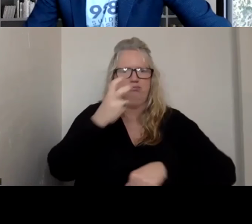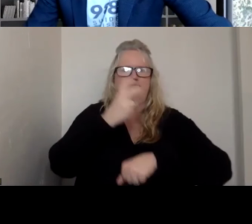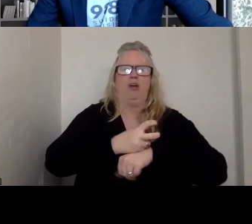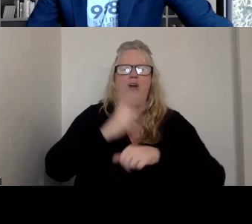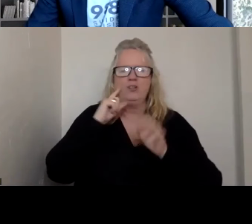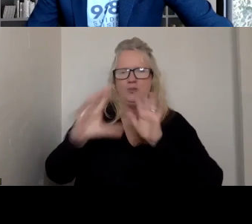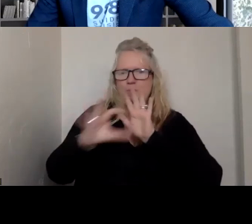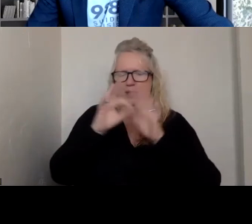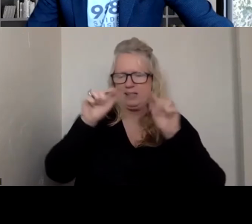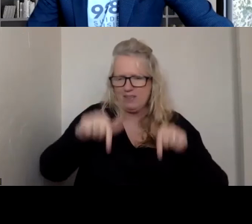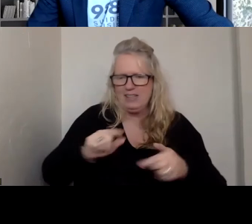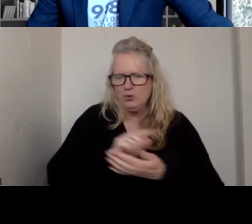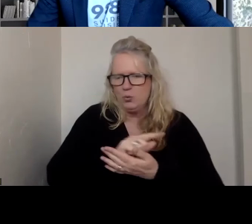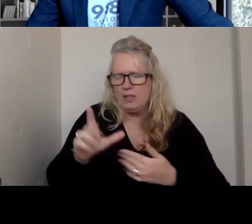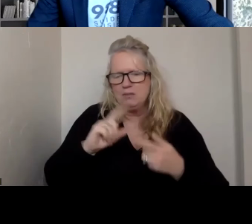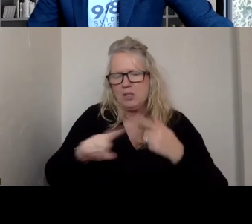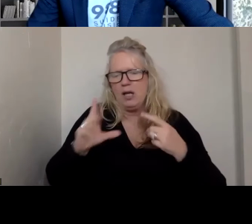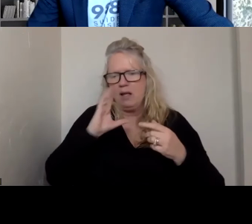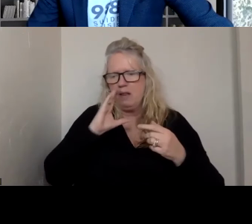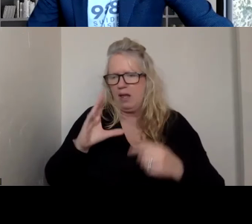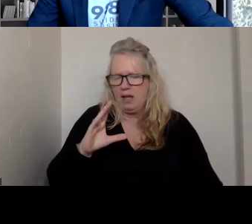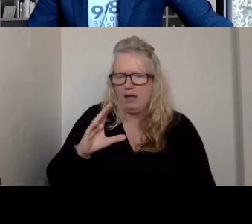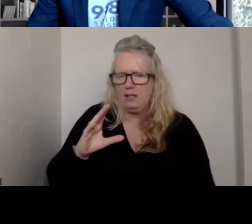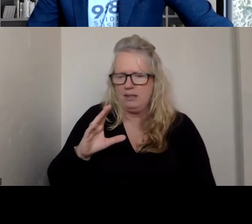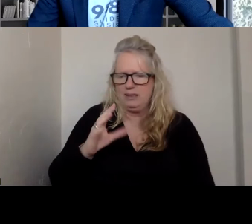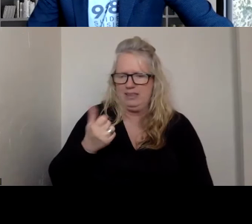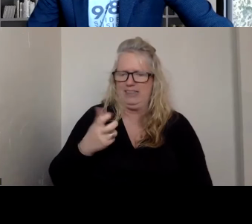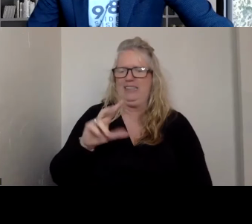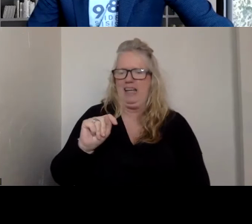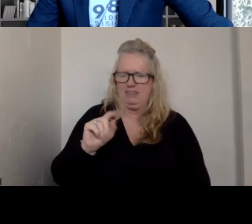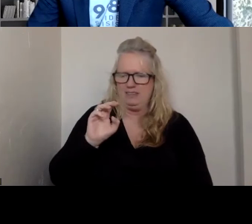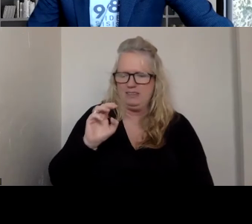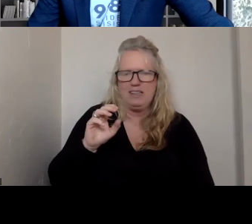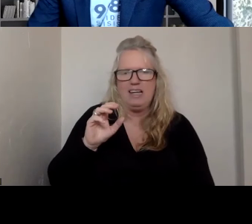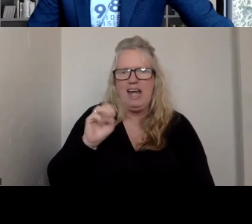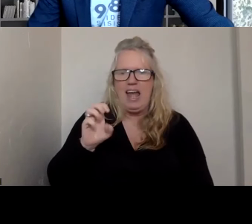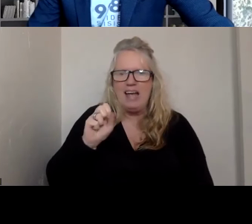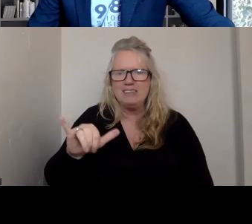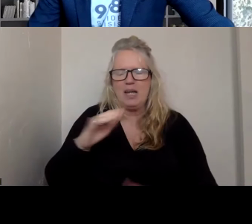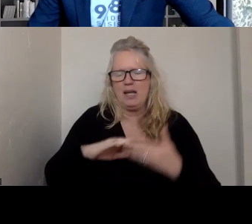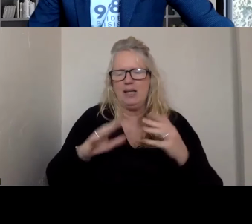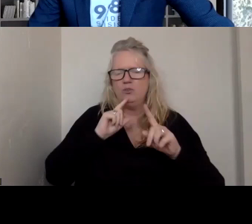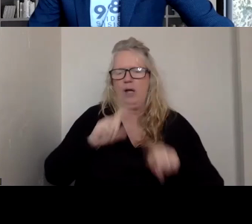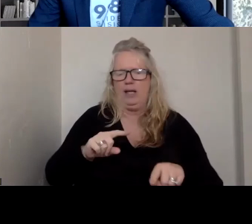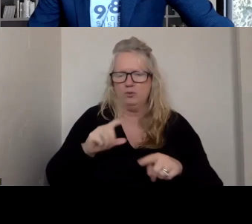NEW YORK TIMES DID AN OPINION GUEST ESSAY. I ANSWER THE PHONE AT A MENTAL HEALTH HOT